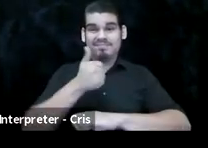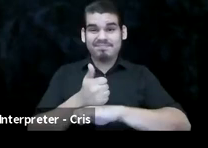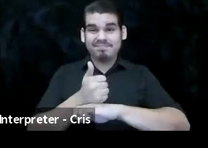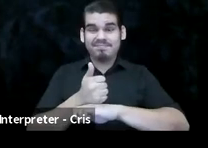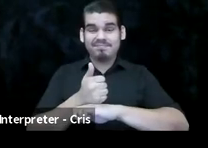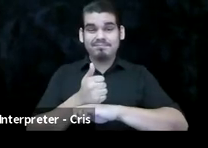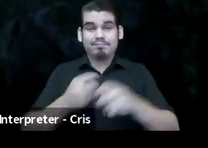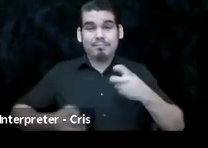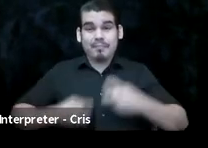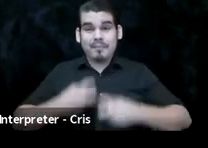CCSF, Delegate Chung: Right we're creating.